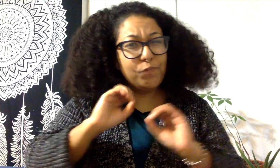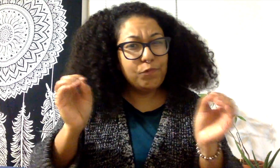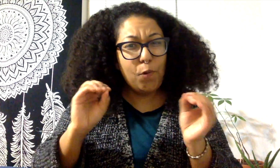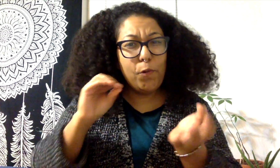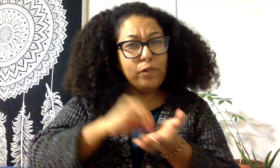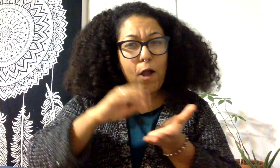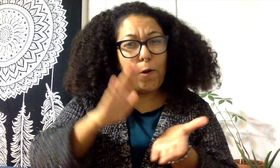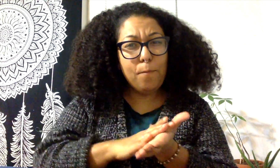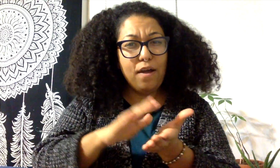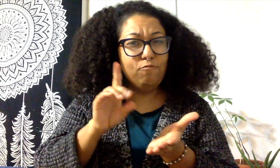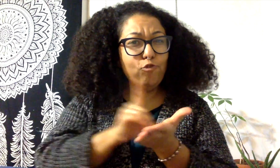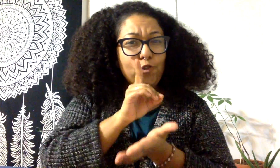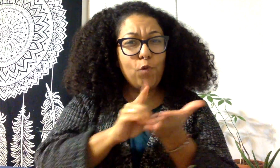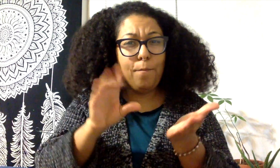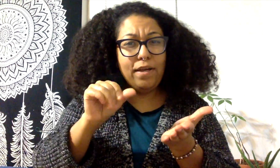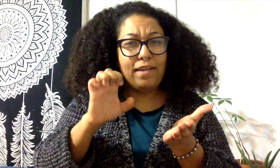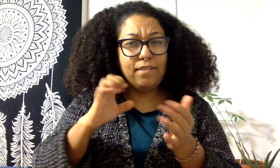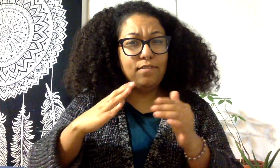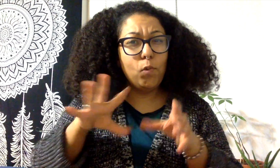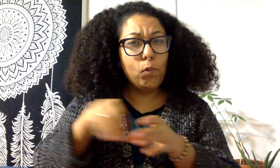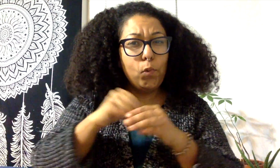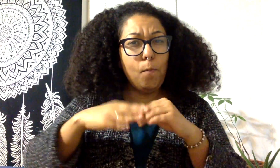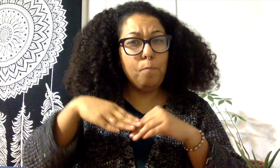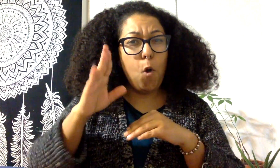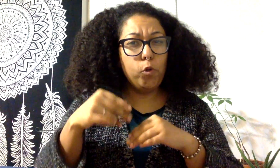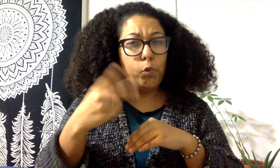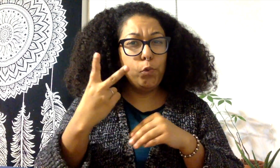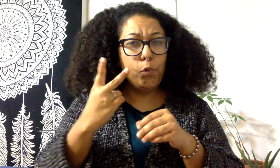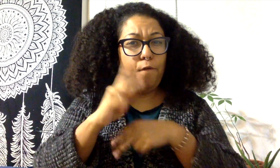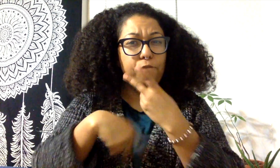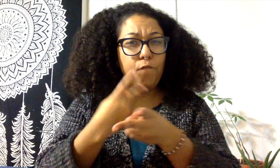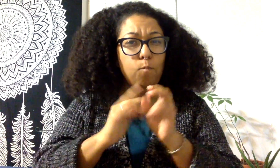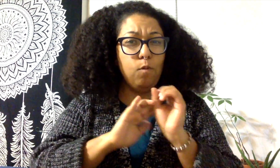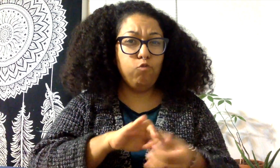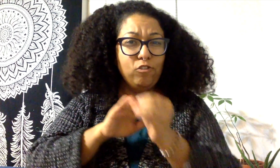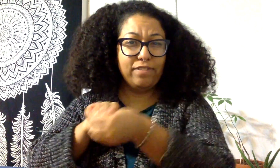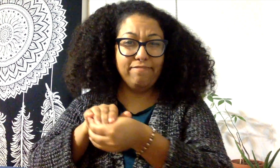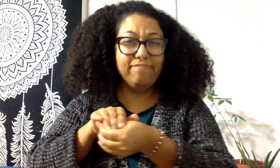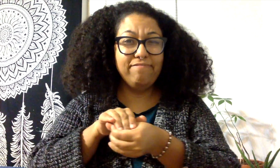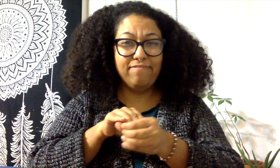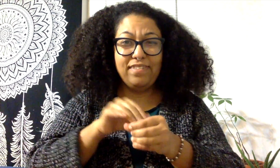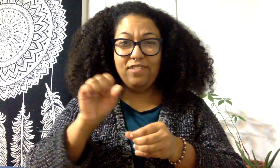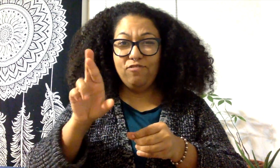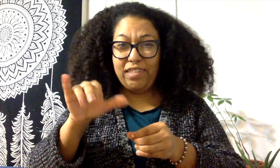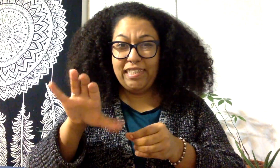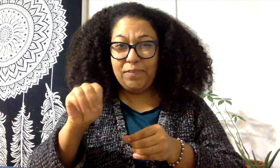there was no discriminatory case of two forms of oppressions unless they would pick just one form.